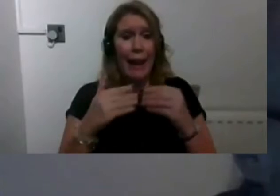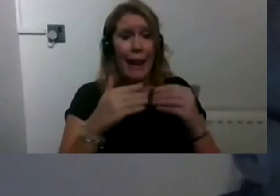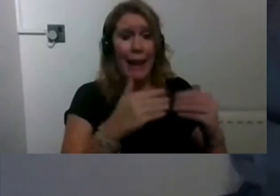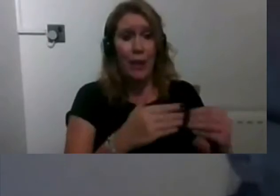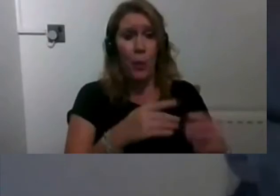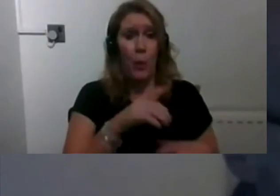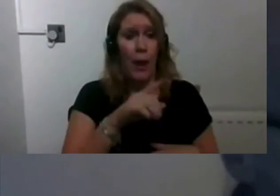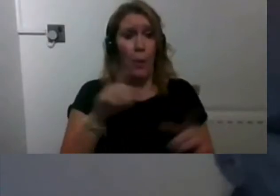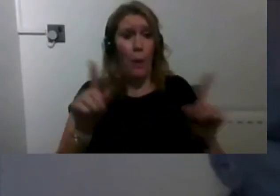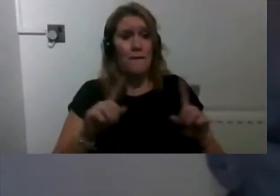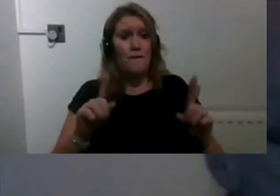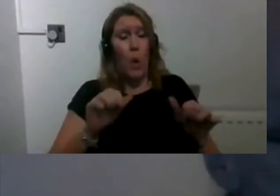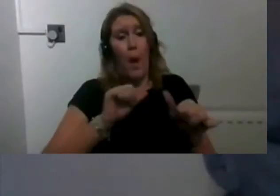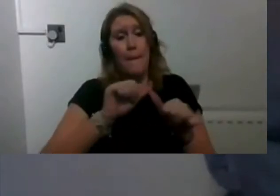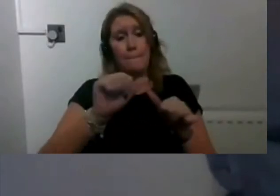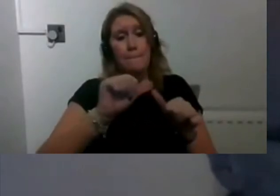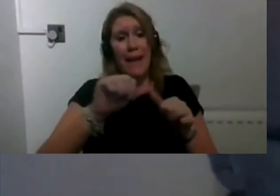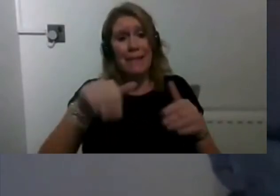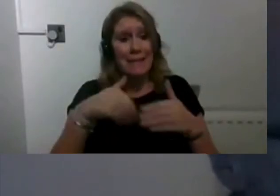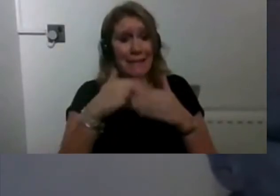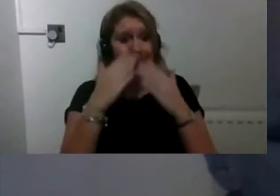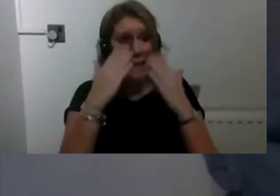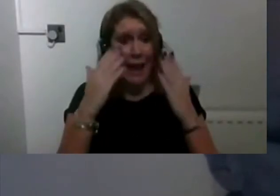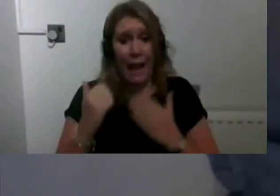Advocates are winning activist.